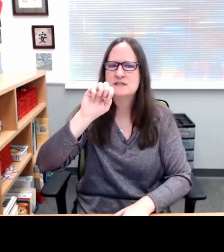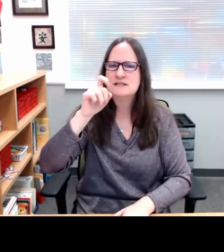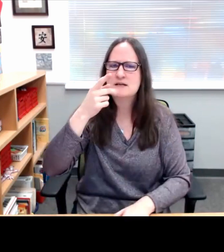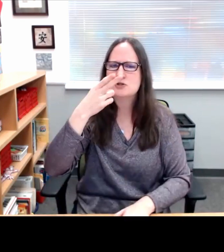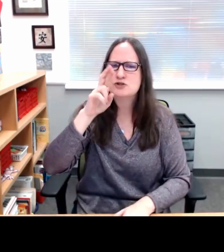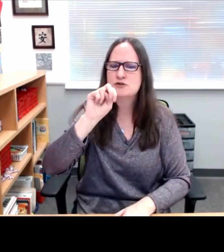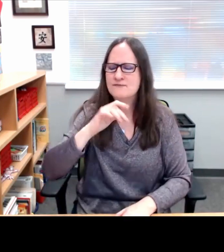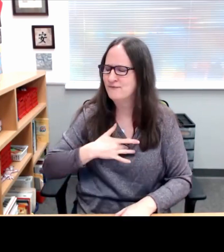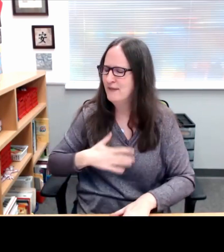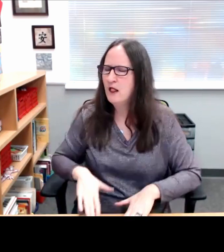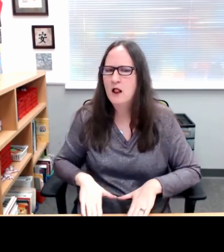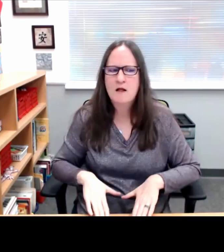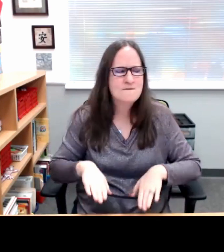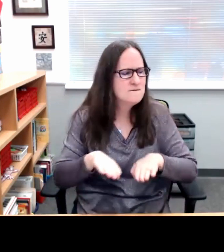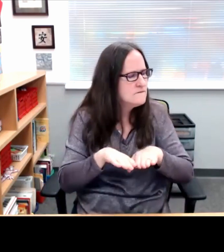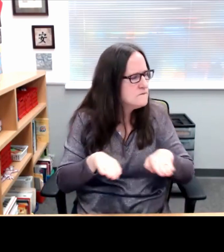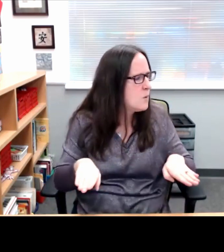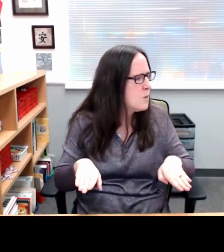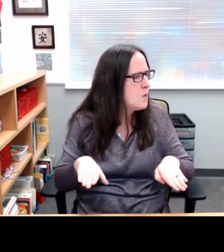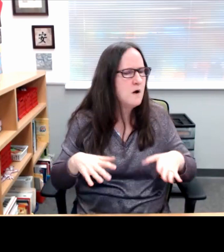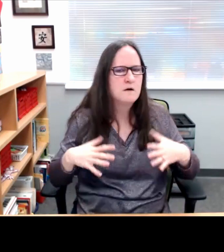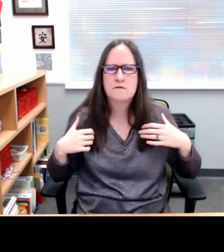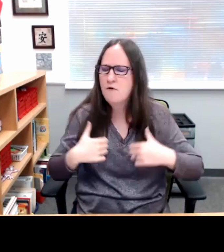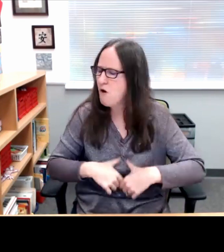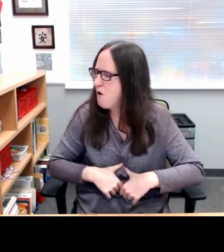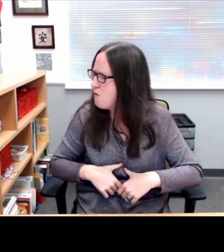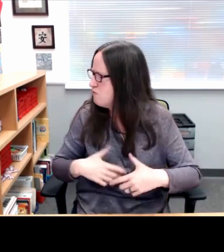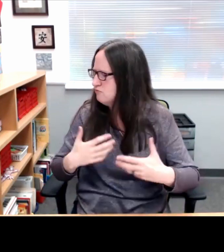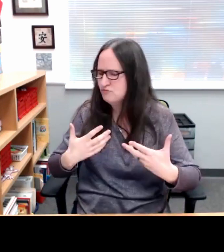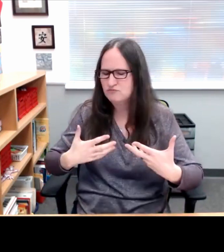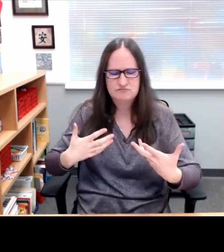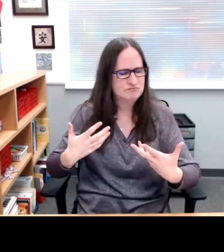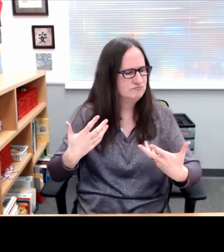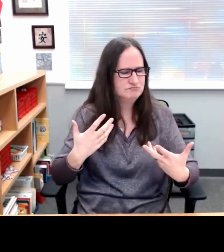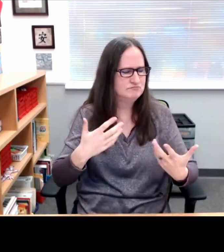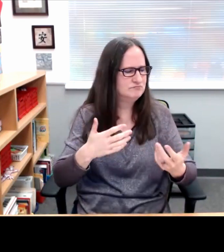Then you can do the next activity, which is touching four different textures. It could